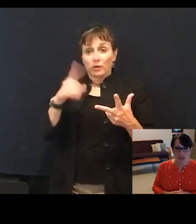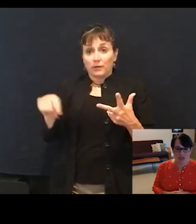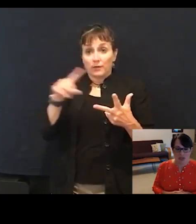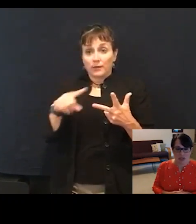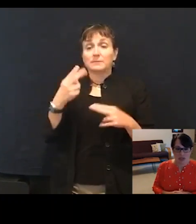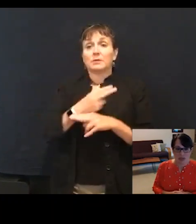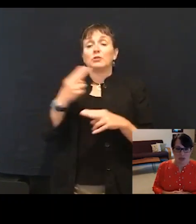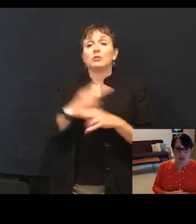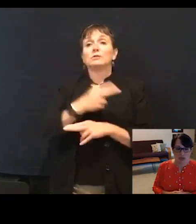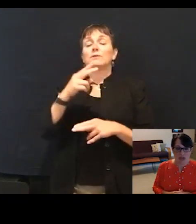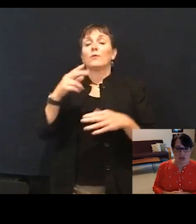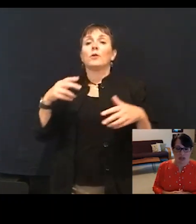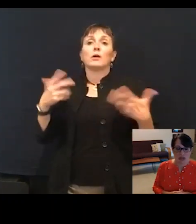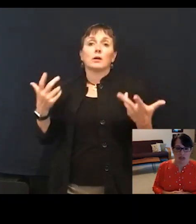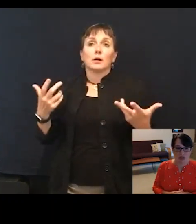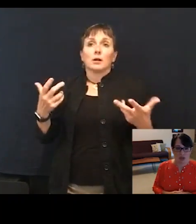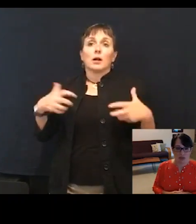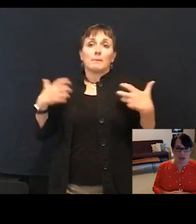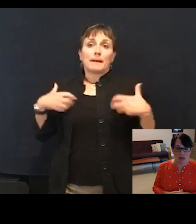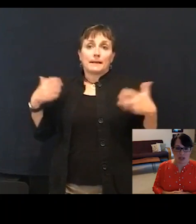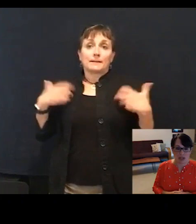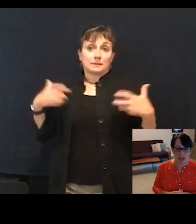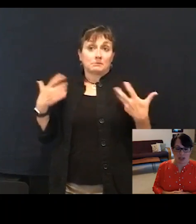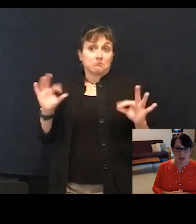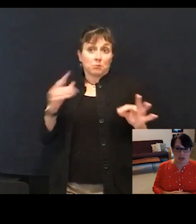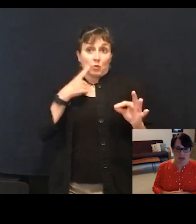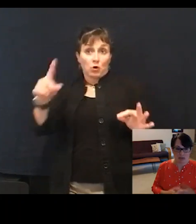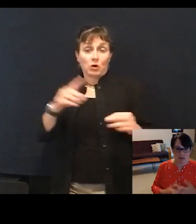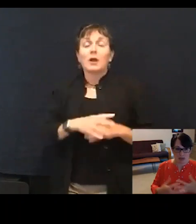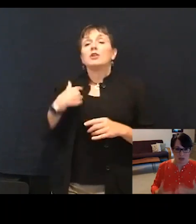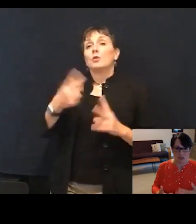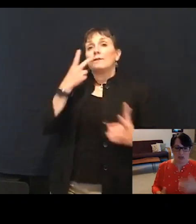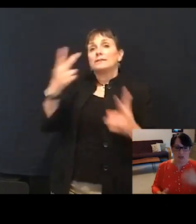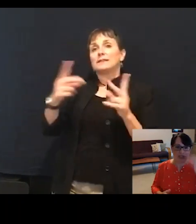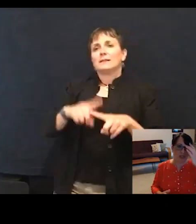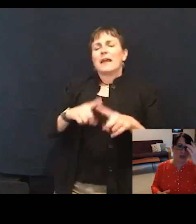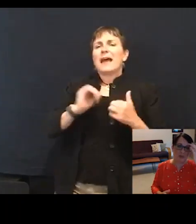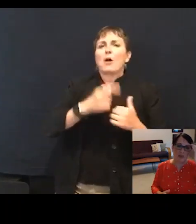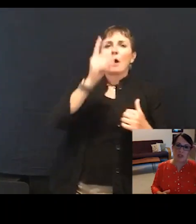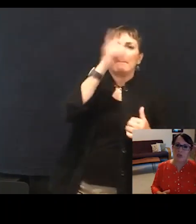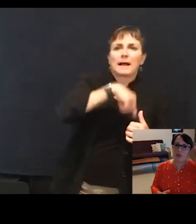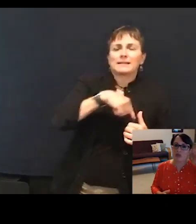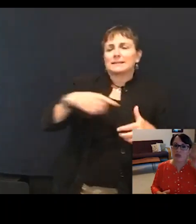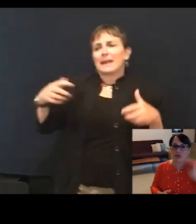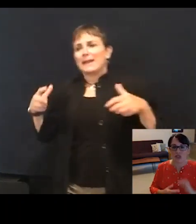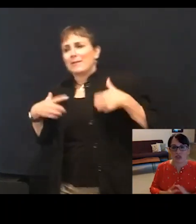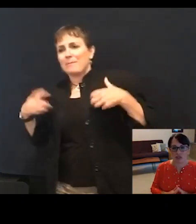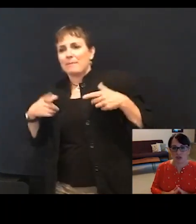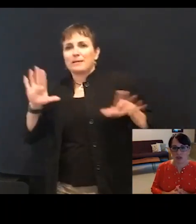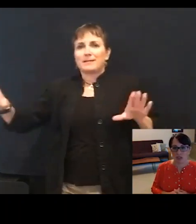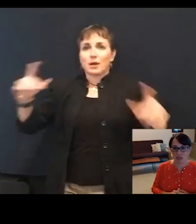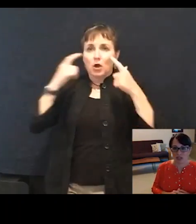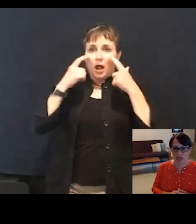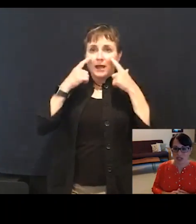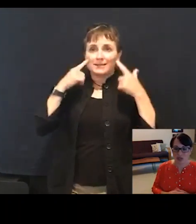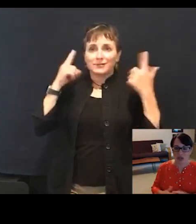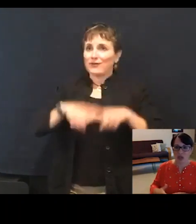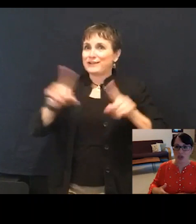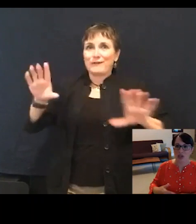in structure between mouse and non-human primate retina. And I think I've driven the message home that in order for this gene therapy to be successful,